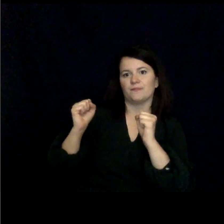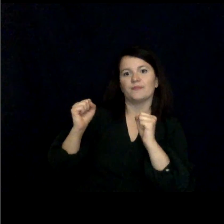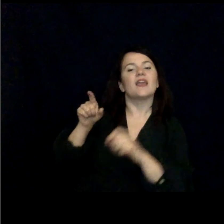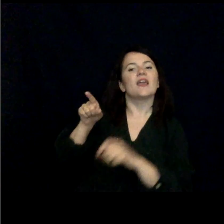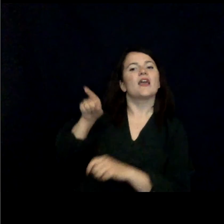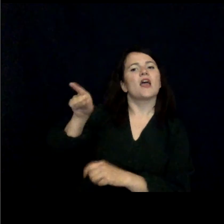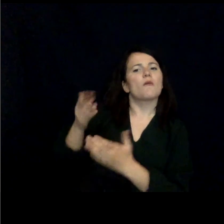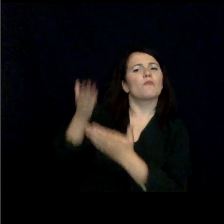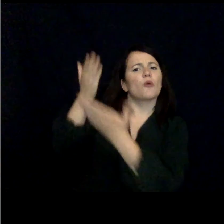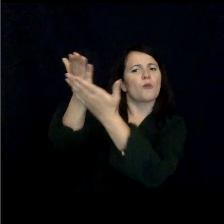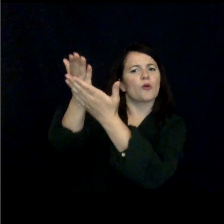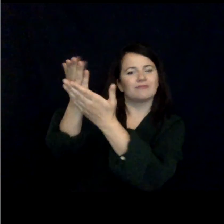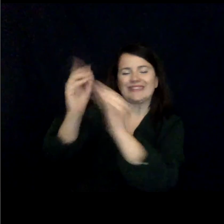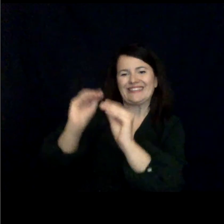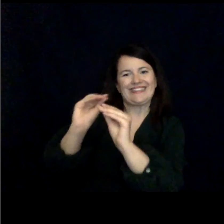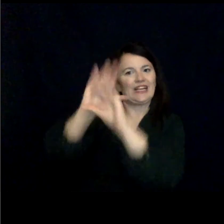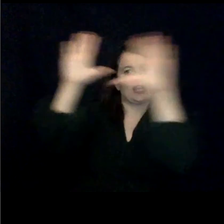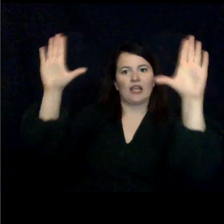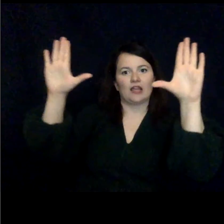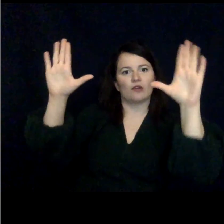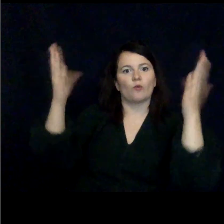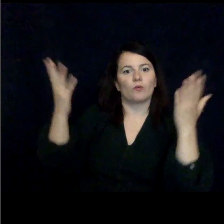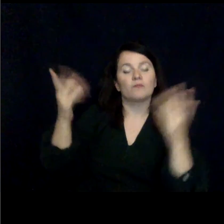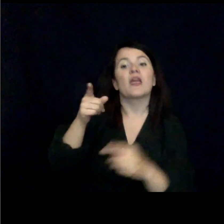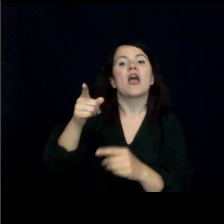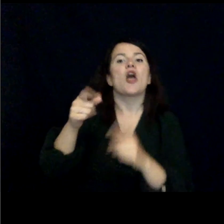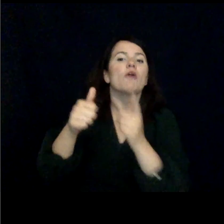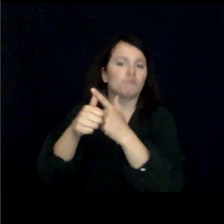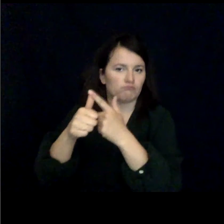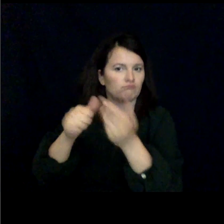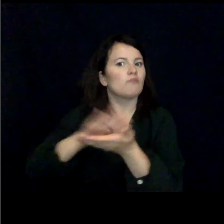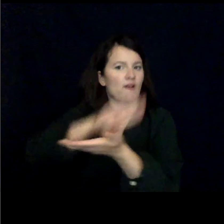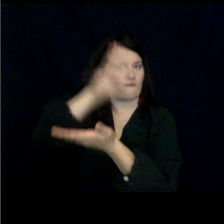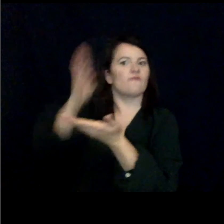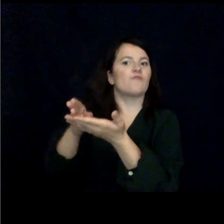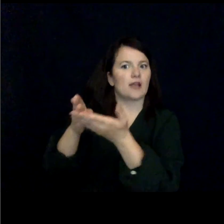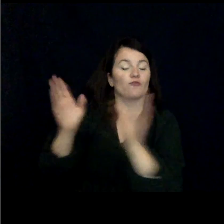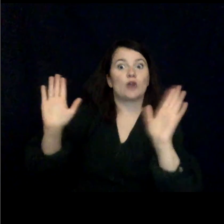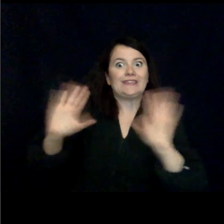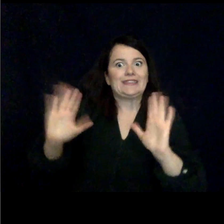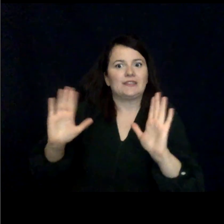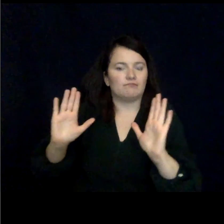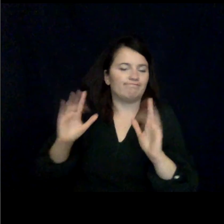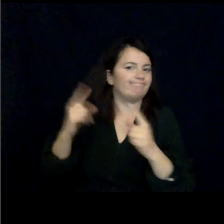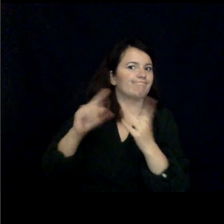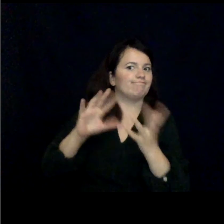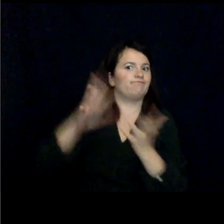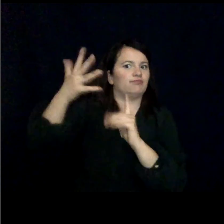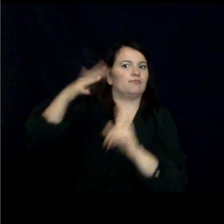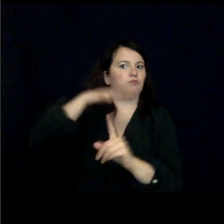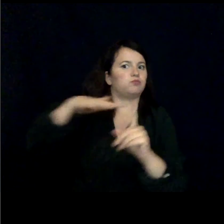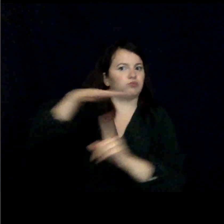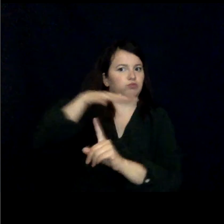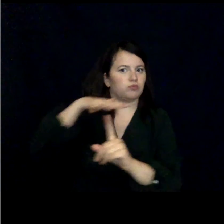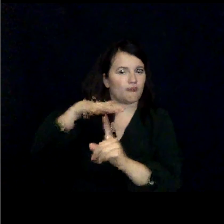Before turning to the emergency fund maybe, in reply to what Andor said on the extra staff